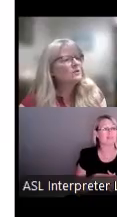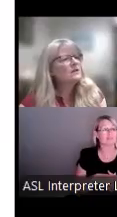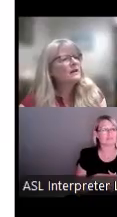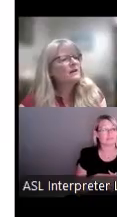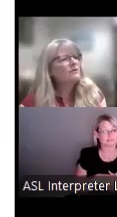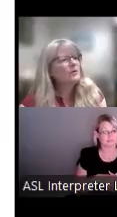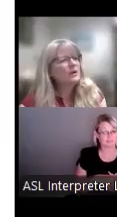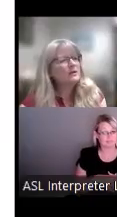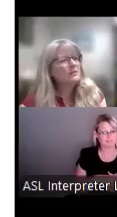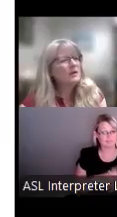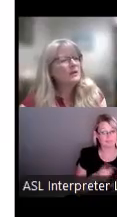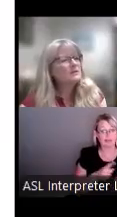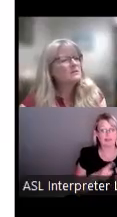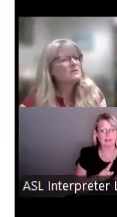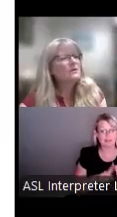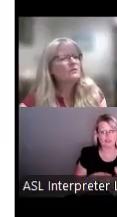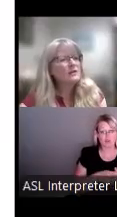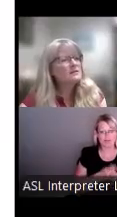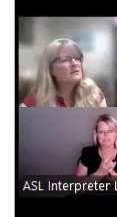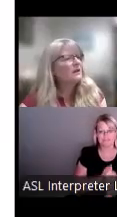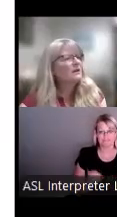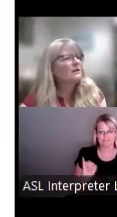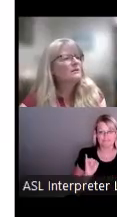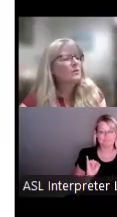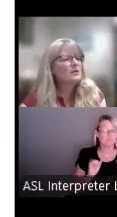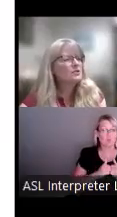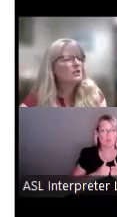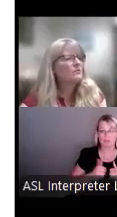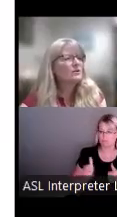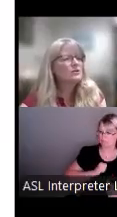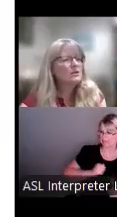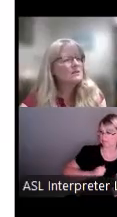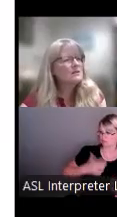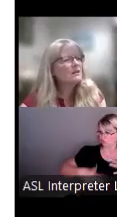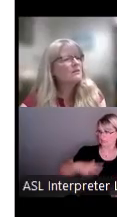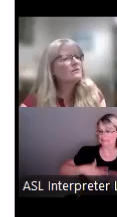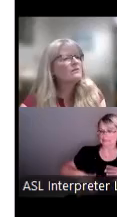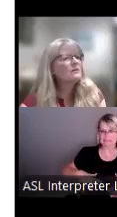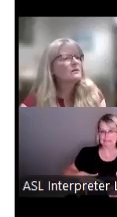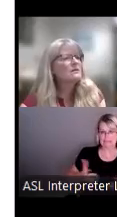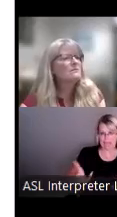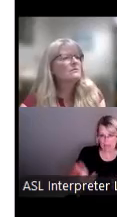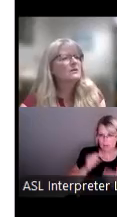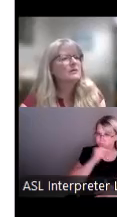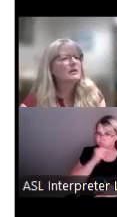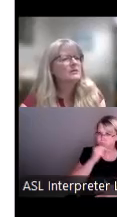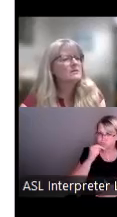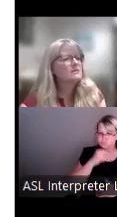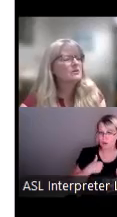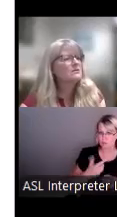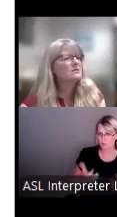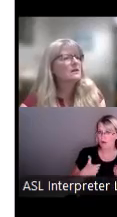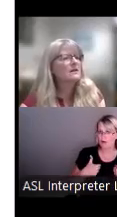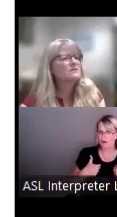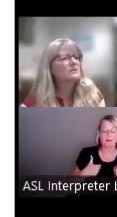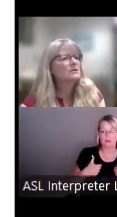start to have growing independence with dressing, washing, brushing teeth, really be able to start to have some